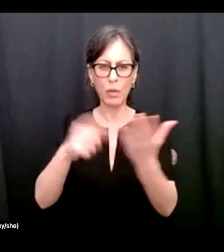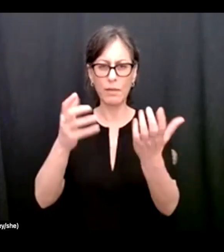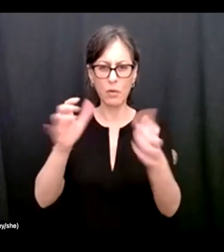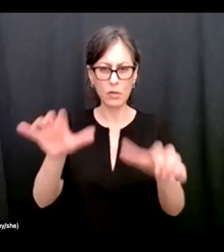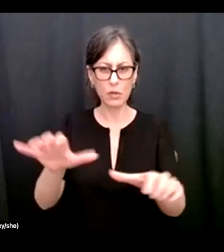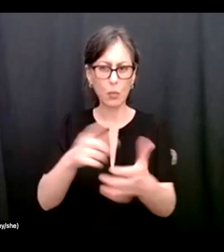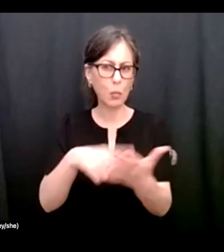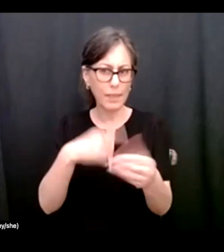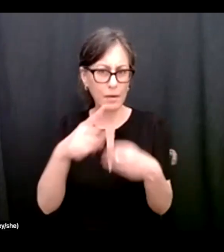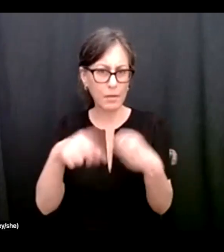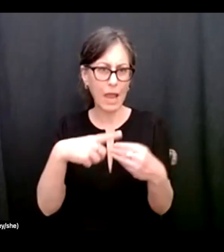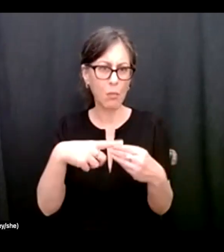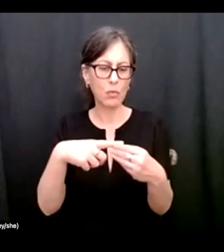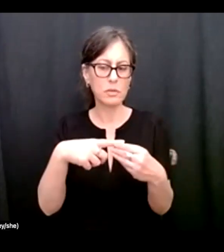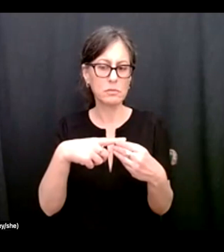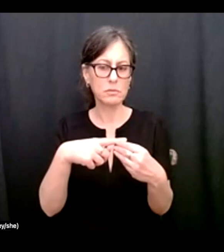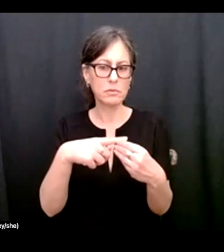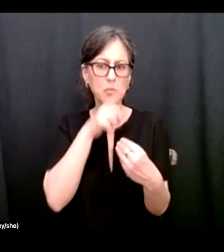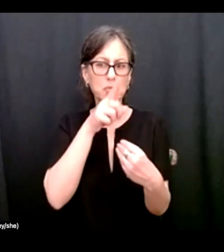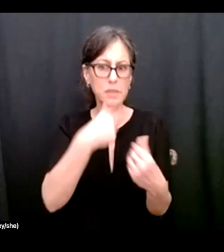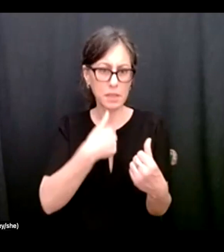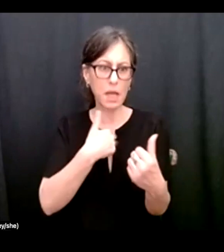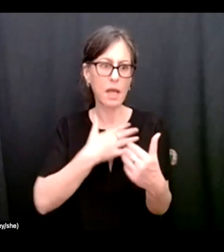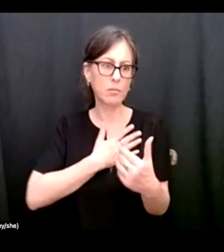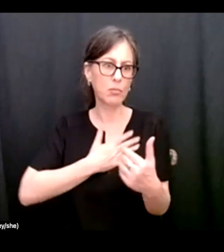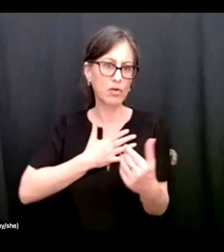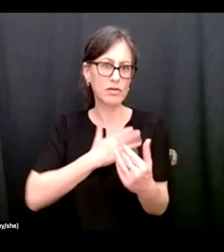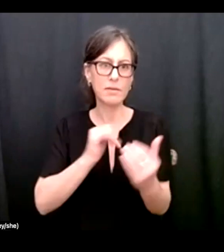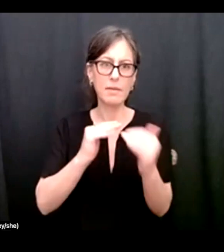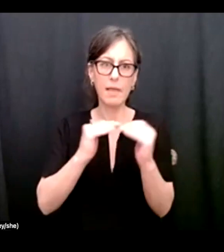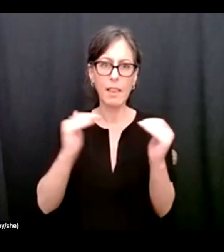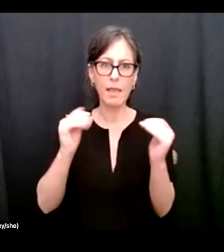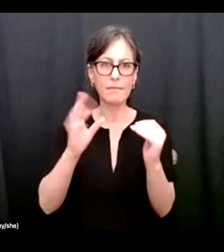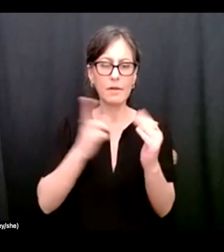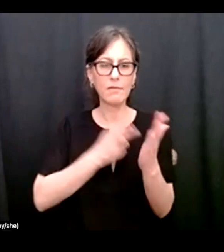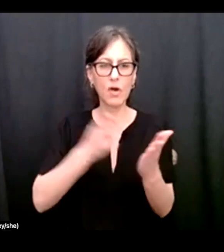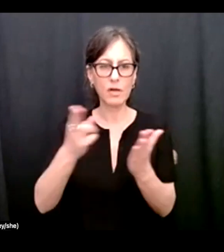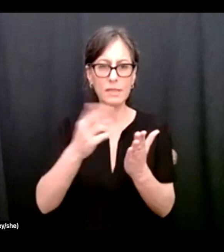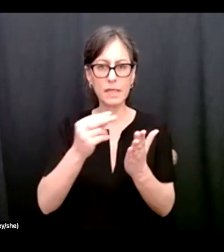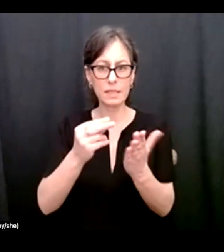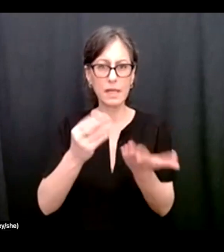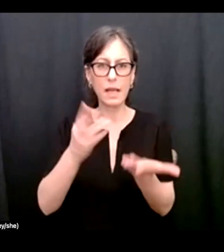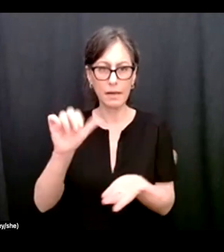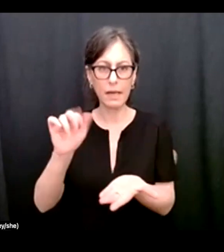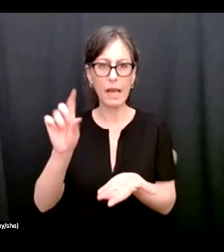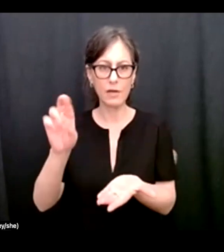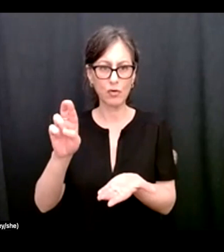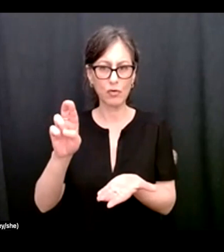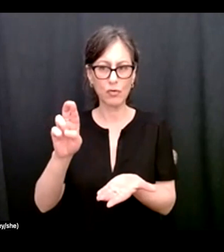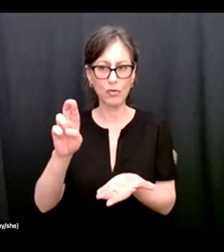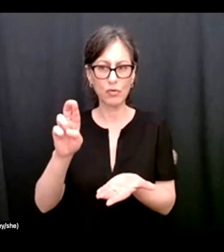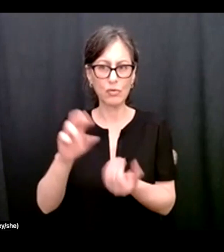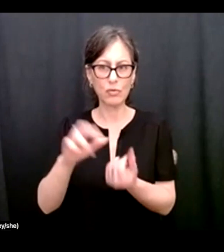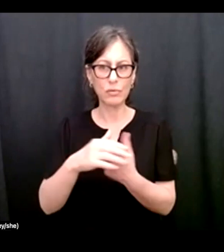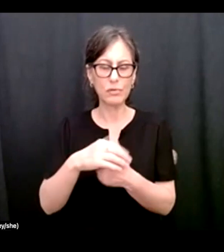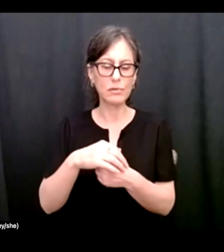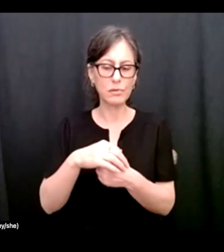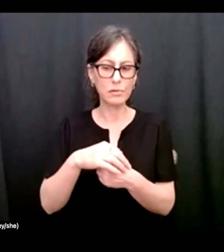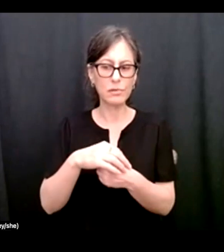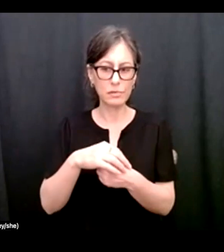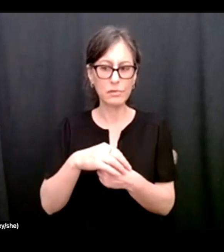about. And so I really appreciate that level of honesty and candor in some of these works,